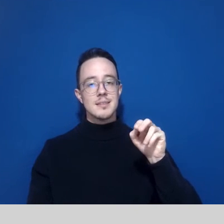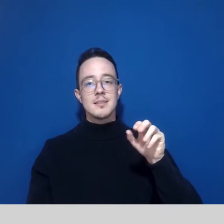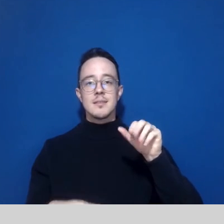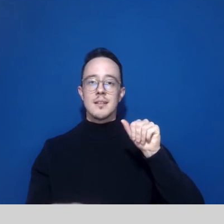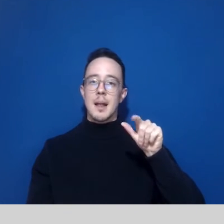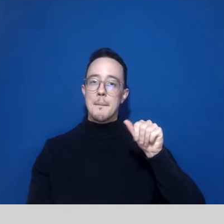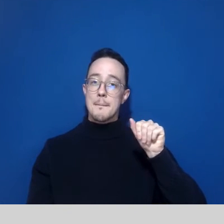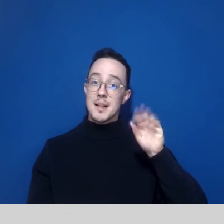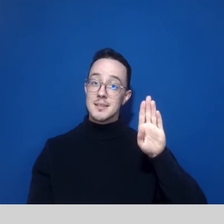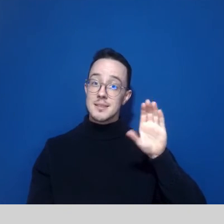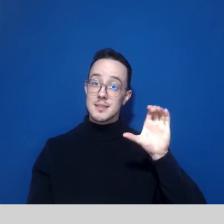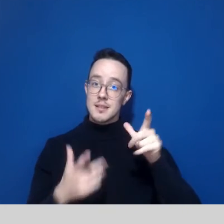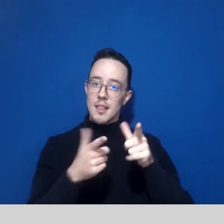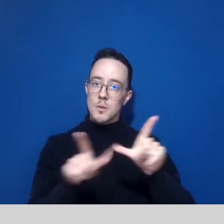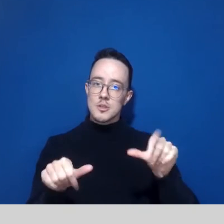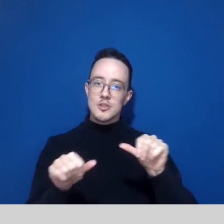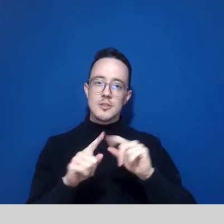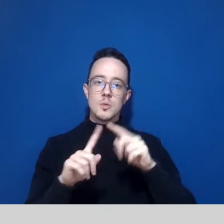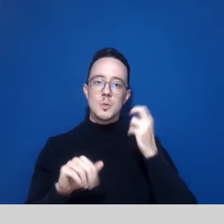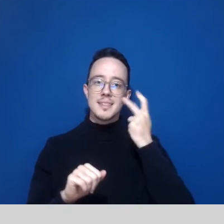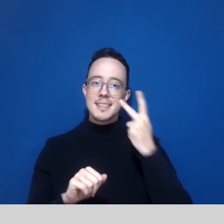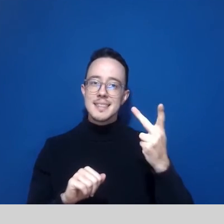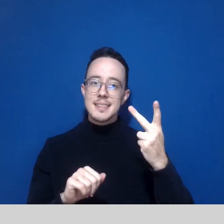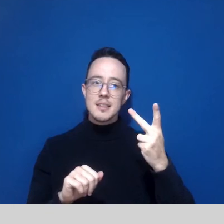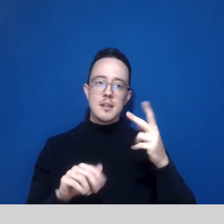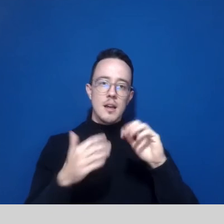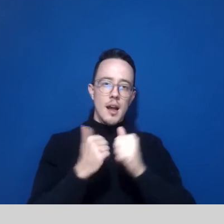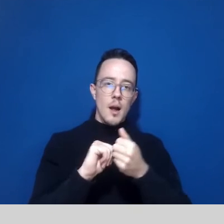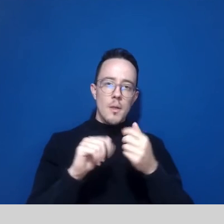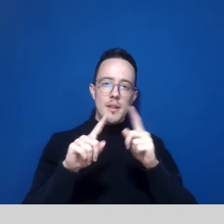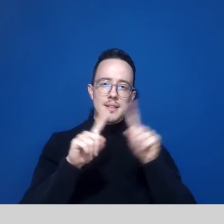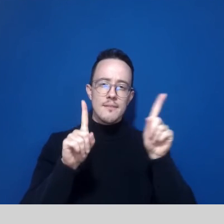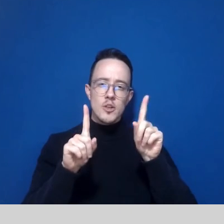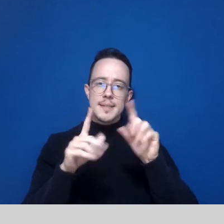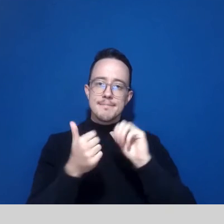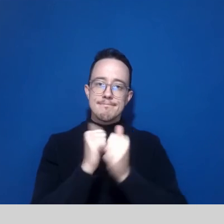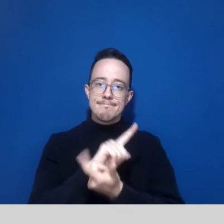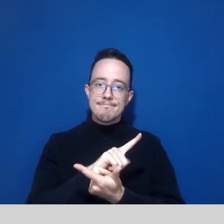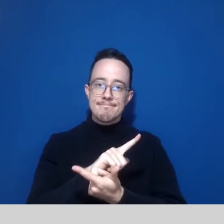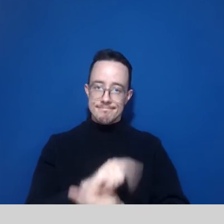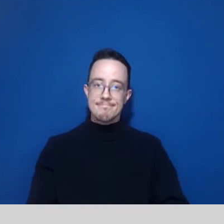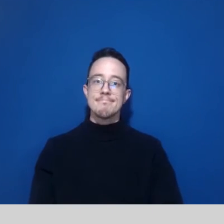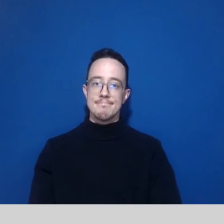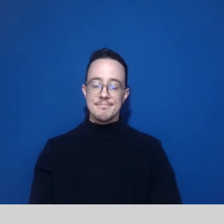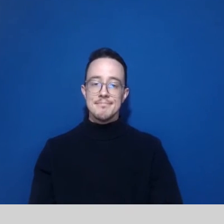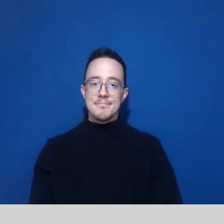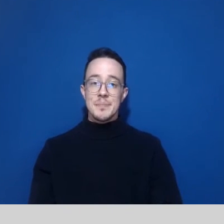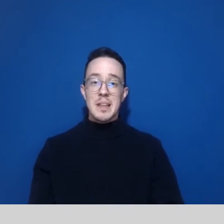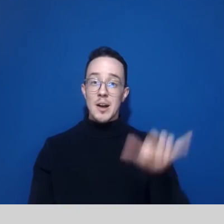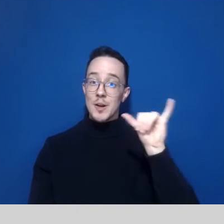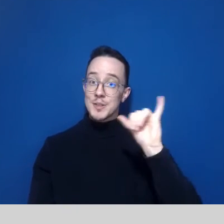So for example, Cyrillic, or Chinese characters in every language they just transcribe a little bit differently